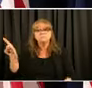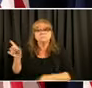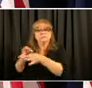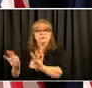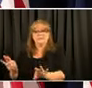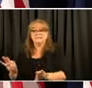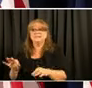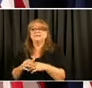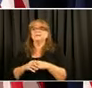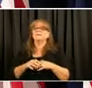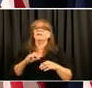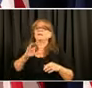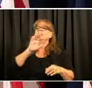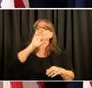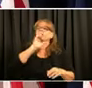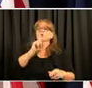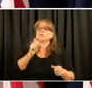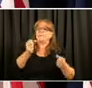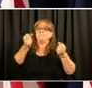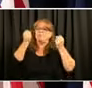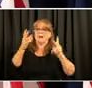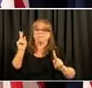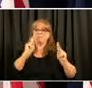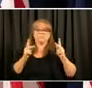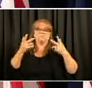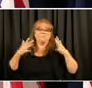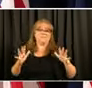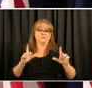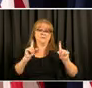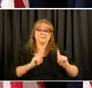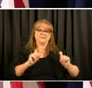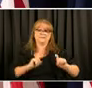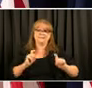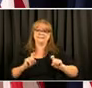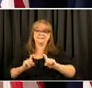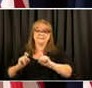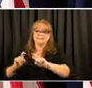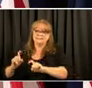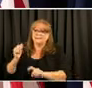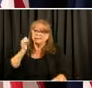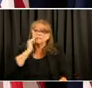people you know every day are taking advantage of that so clearly there is a market and a need uh